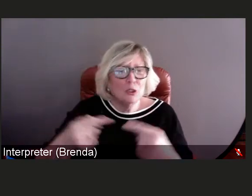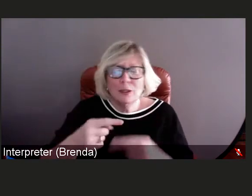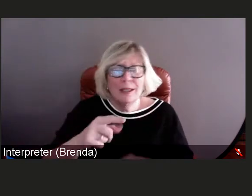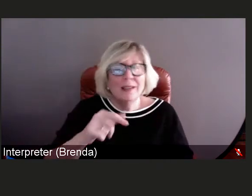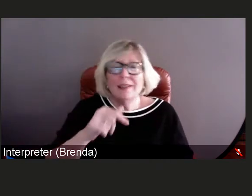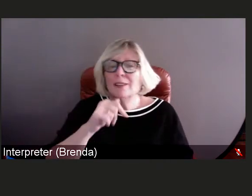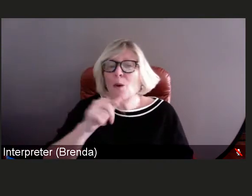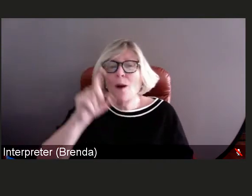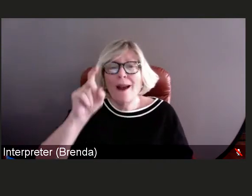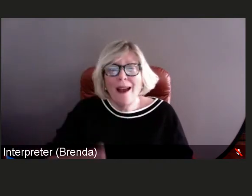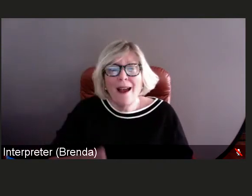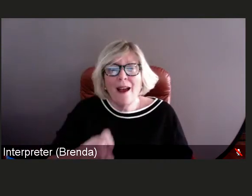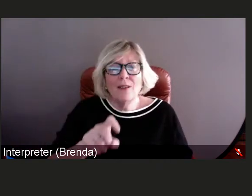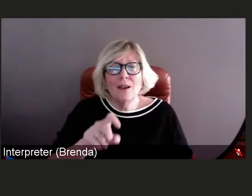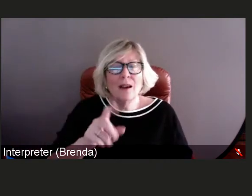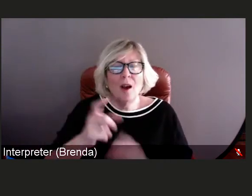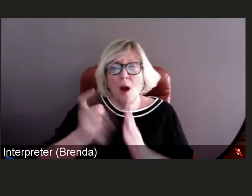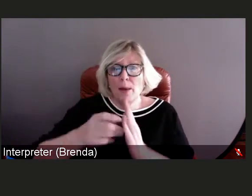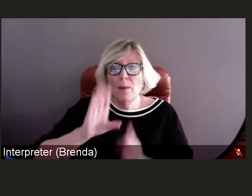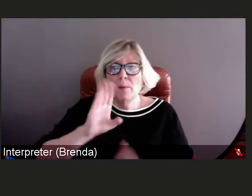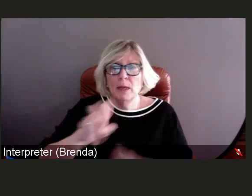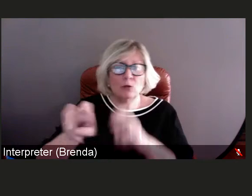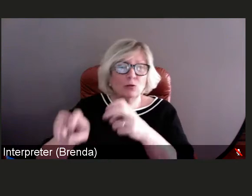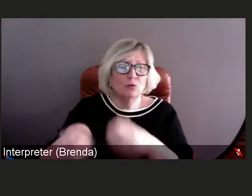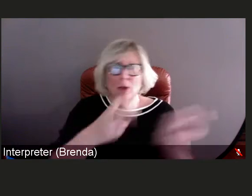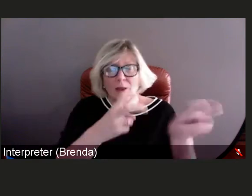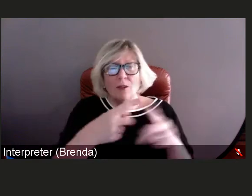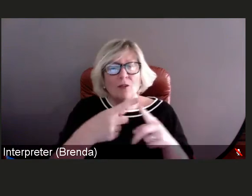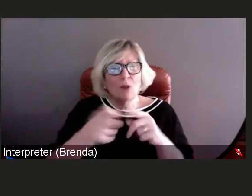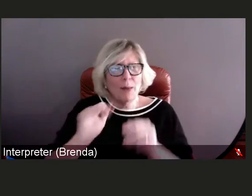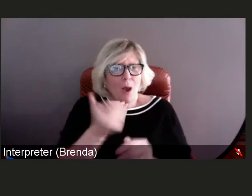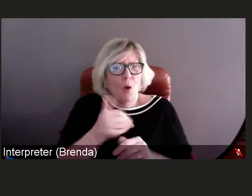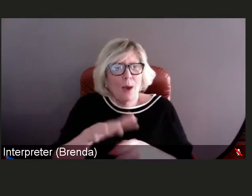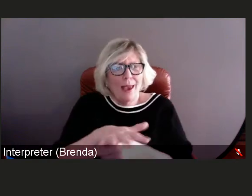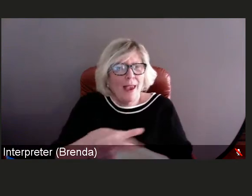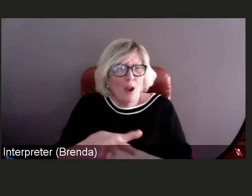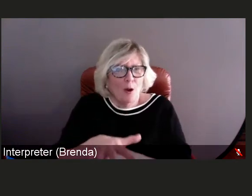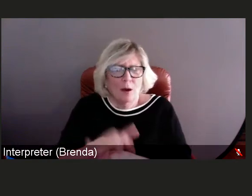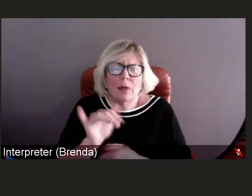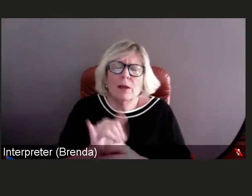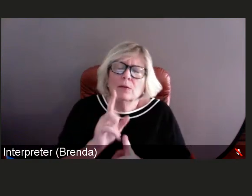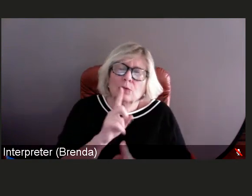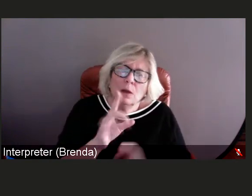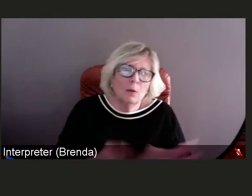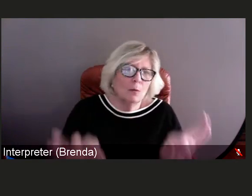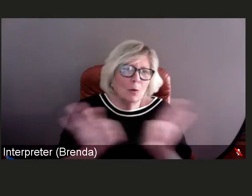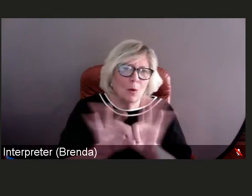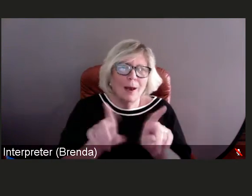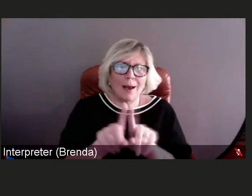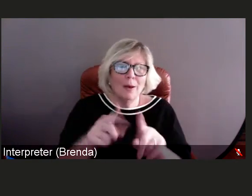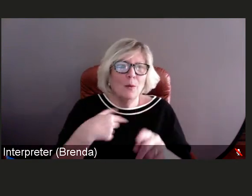have to be automatically transferred out of our area. And that's so important as we start bringing visitors back in